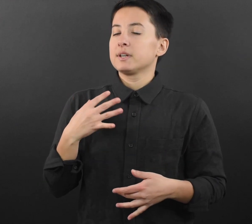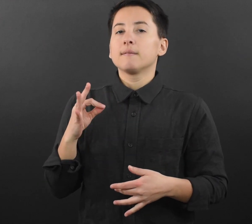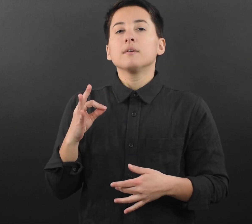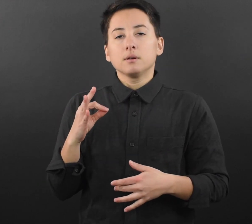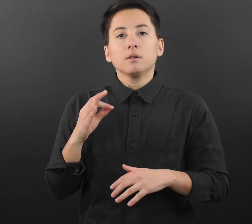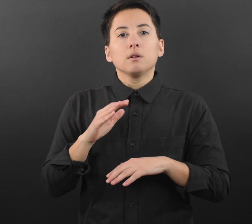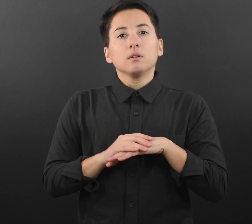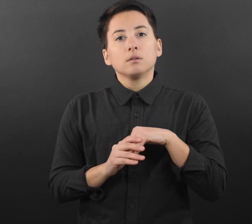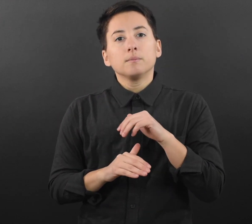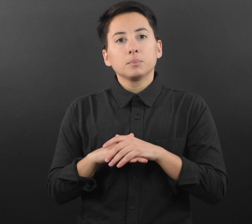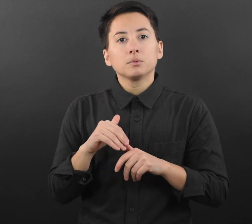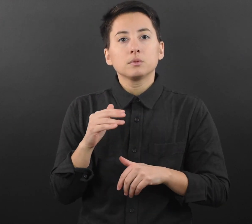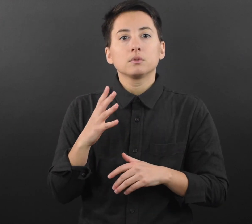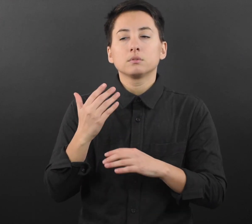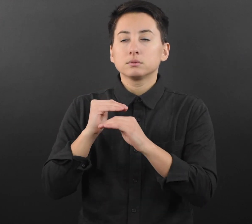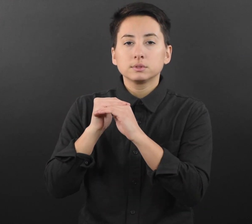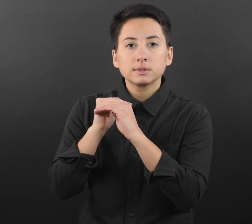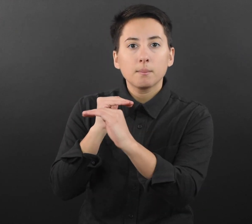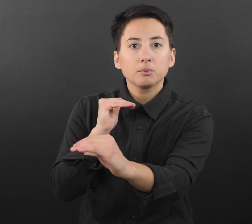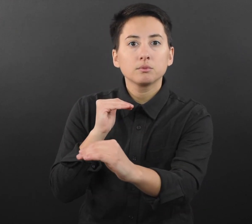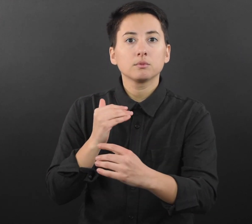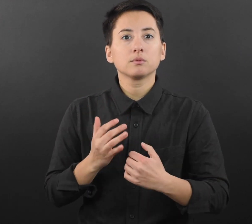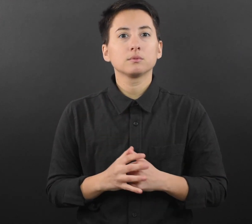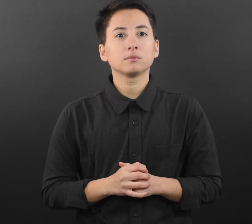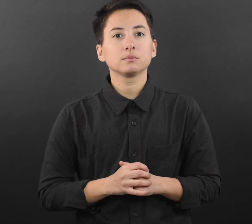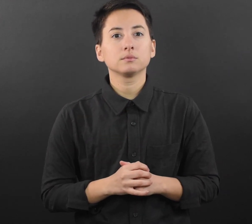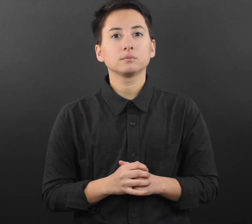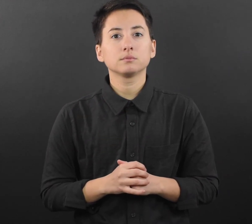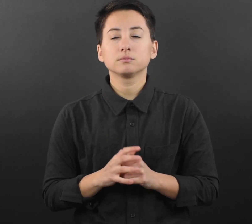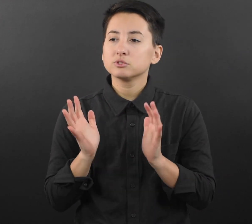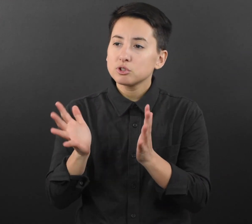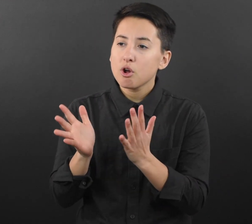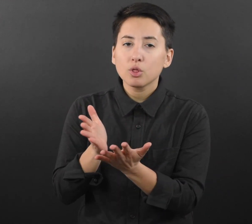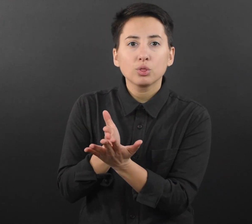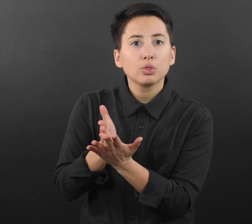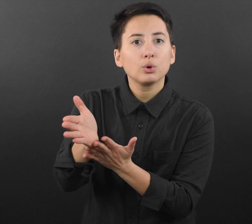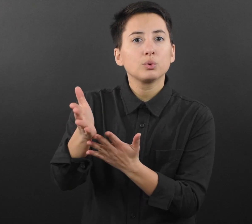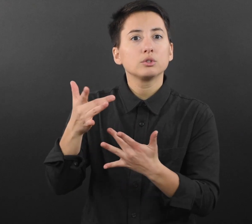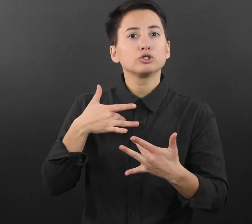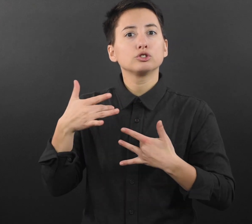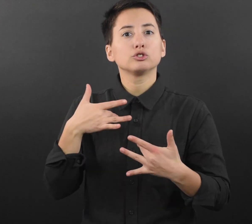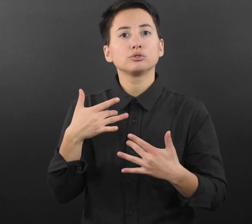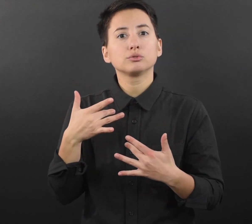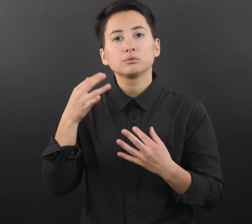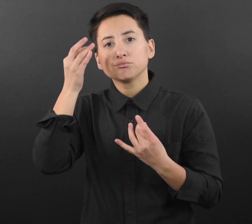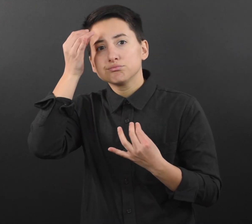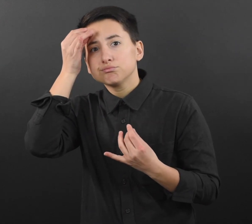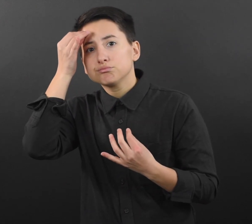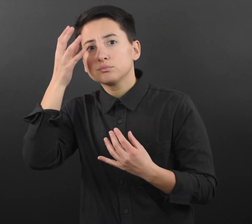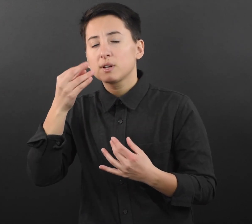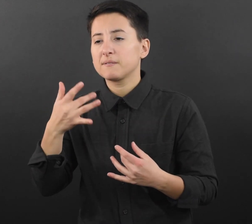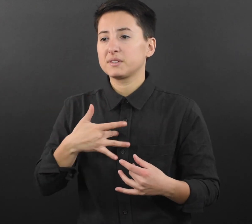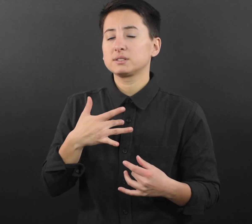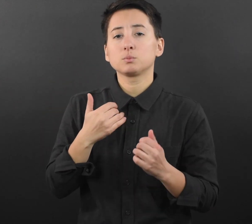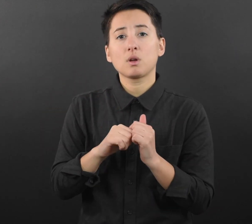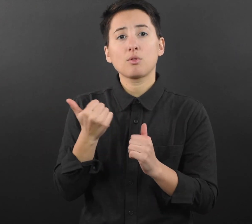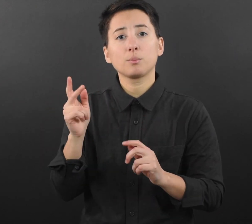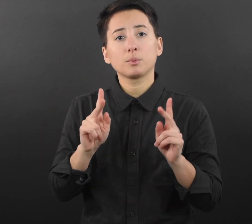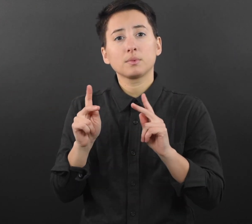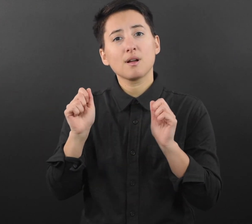of comfort and stability. Talking through concerns, thoughts, and feelings with others